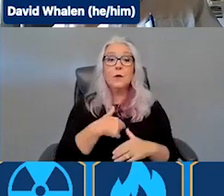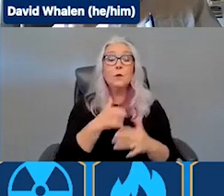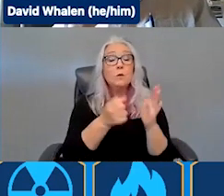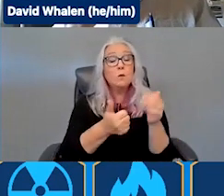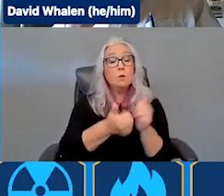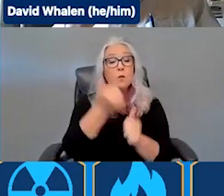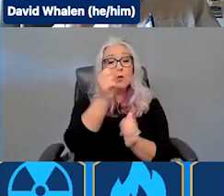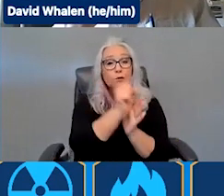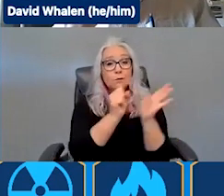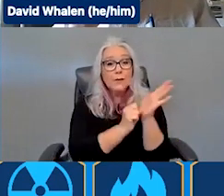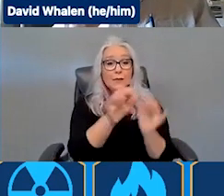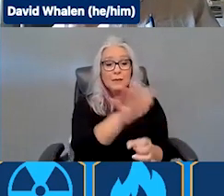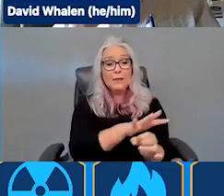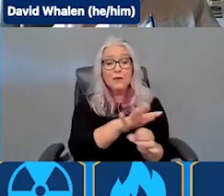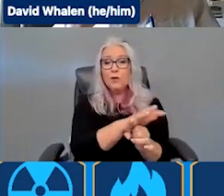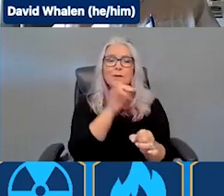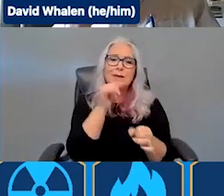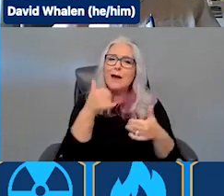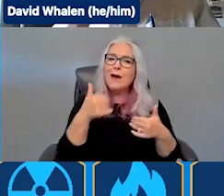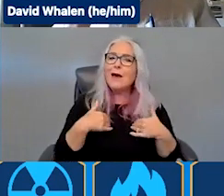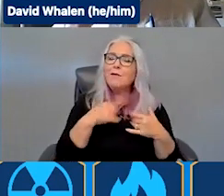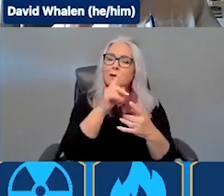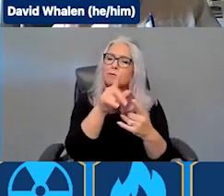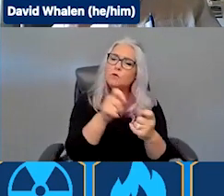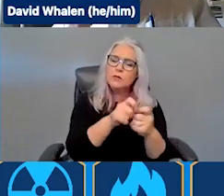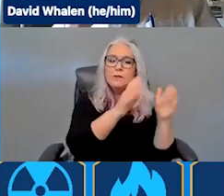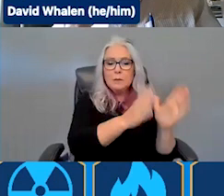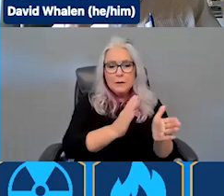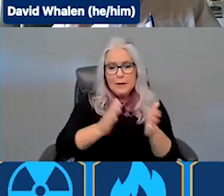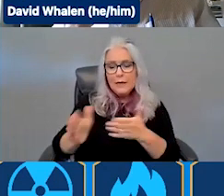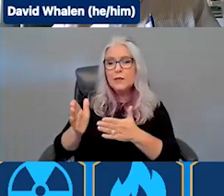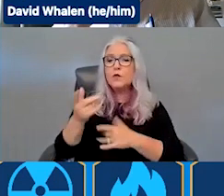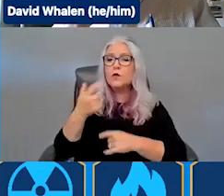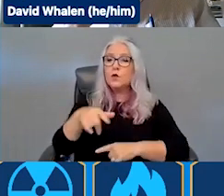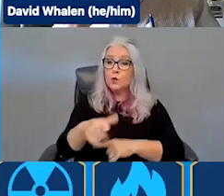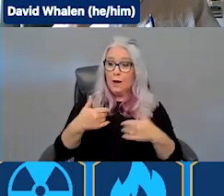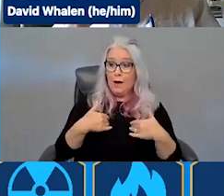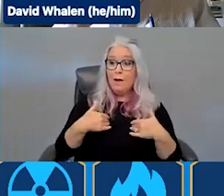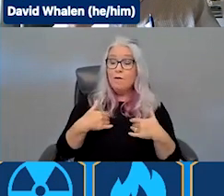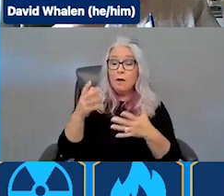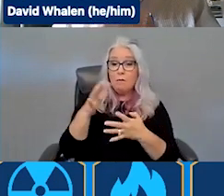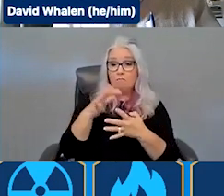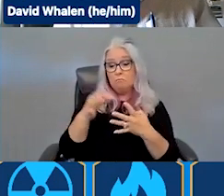planning to ensure that you had like load balancing and ways to make sure that strained